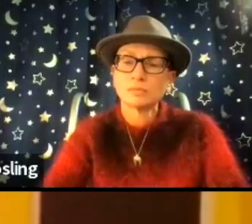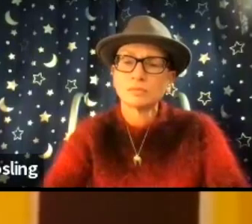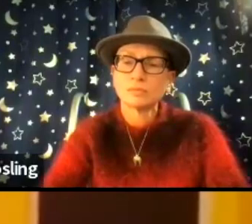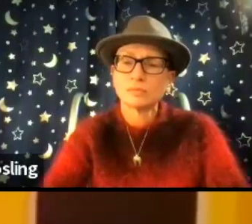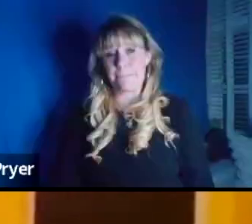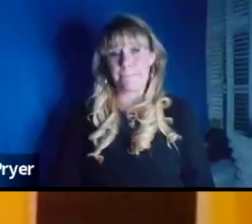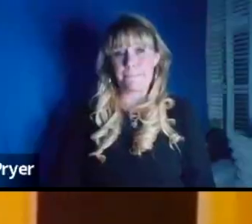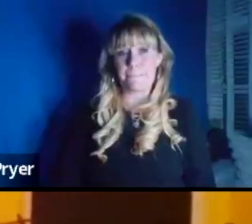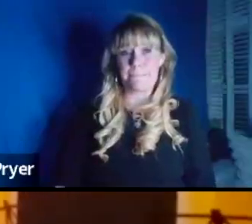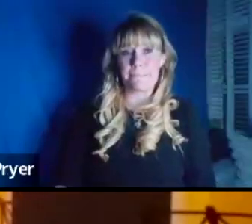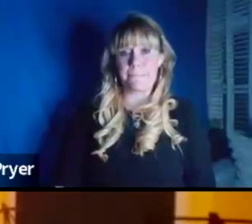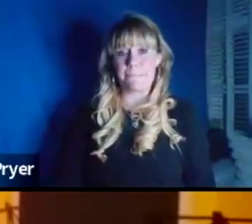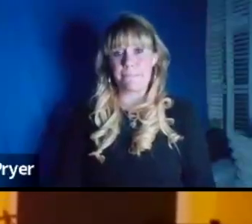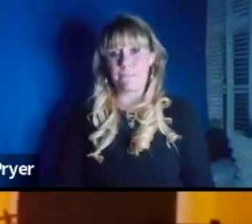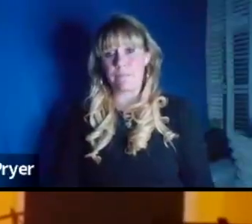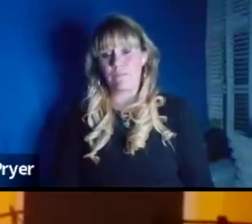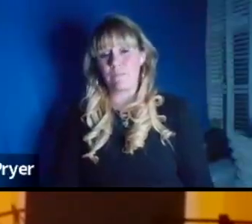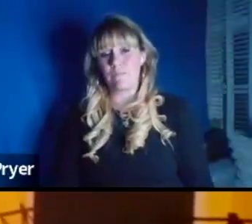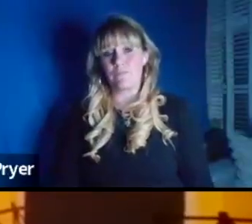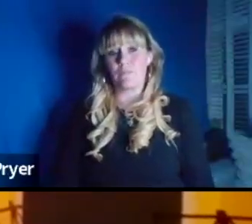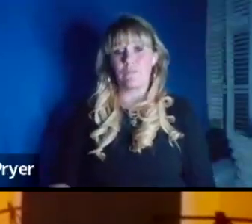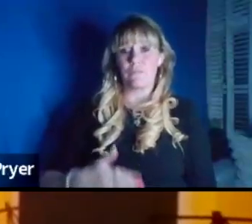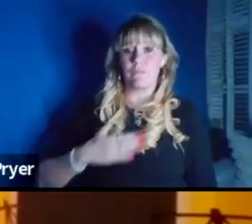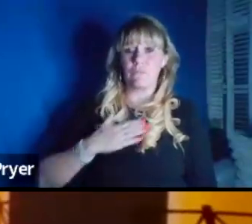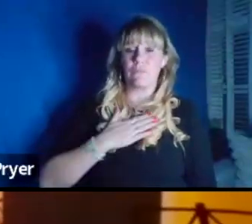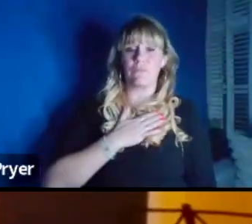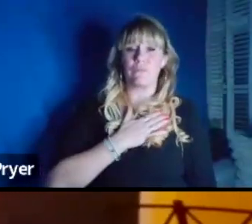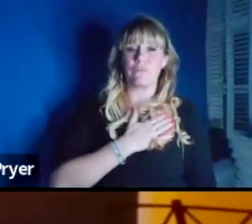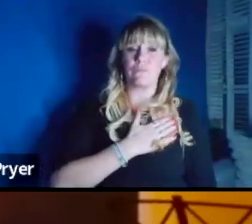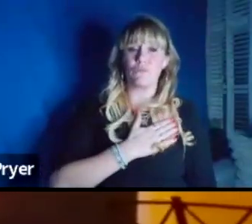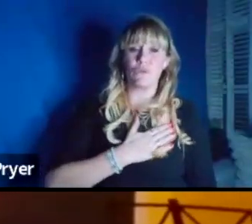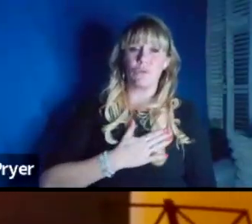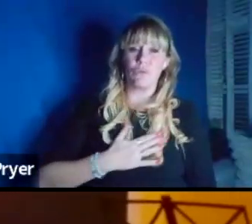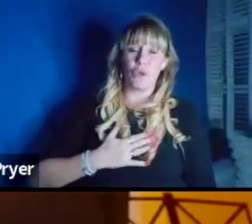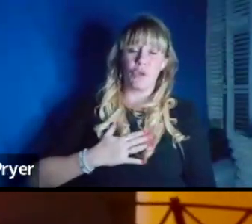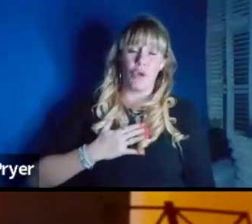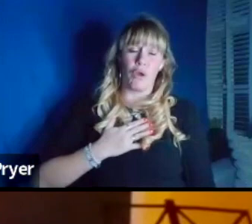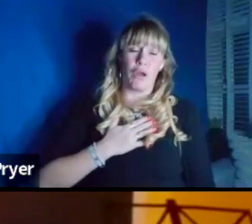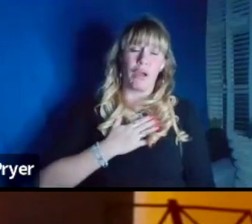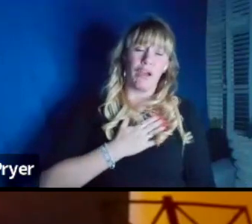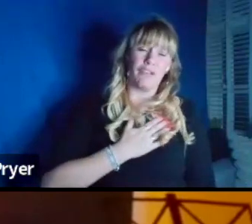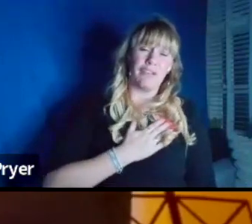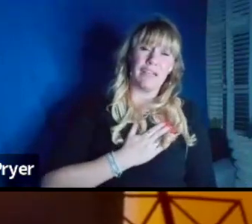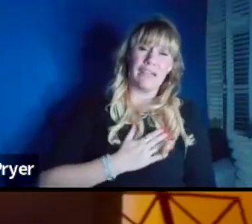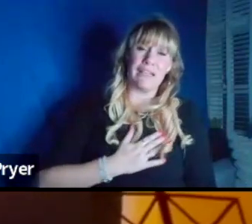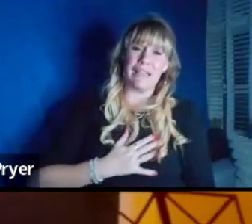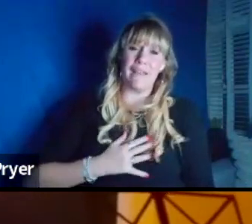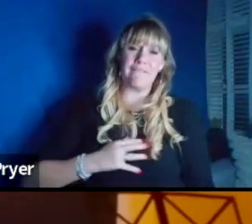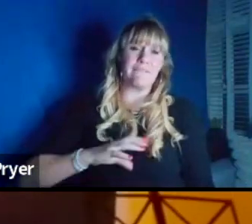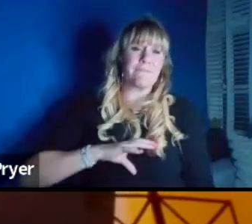Years gone by and still Words don't come easily Like forgive me, forgive me But you can say baby